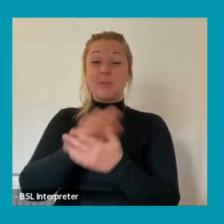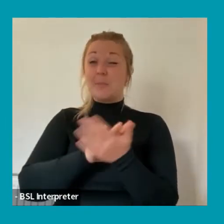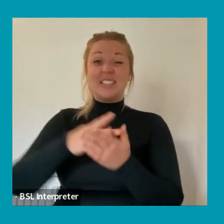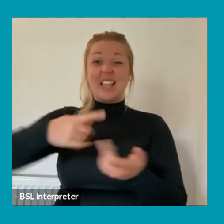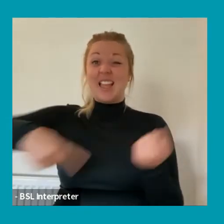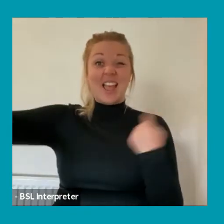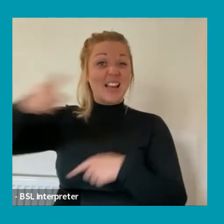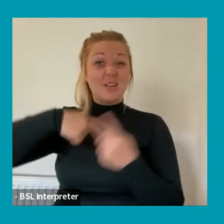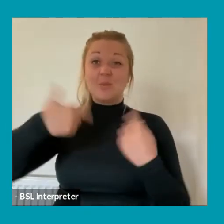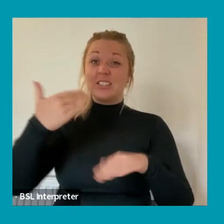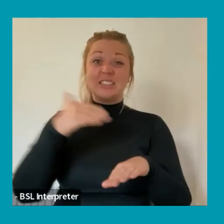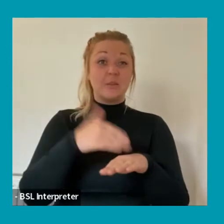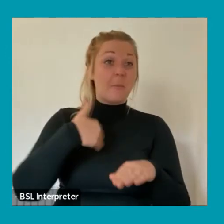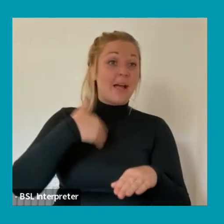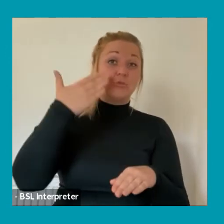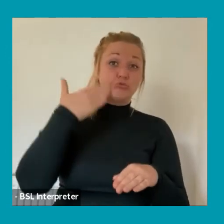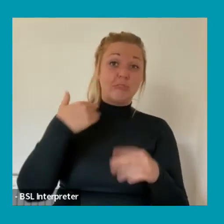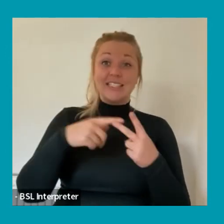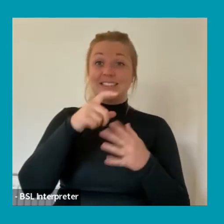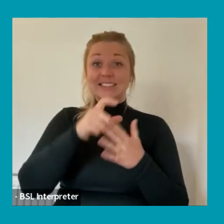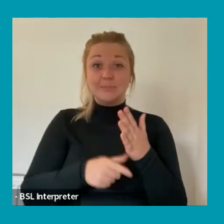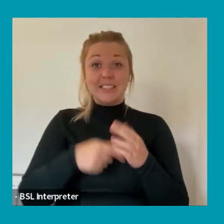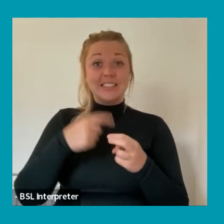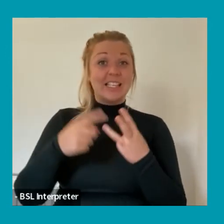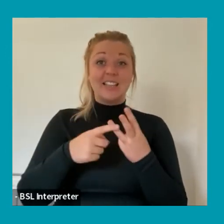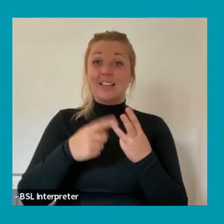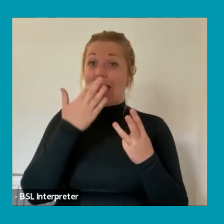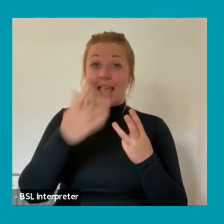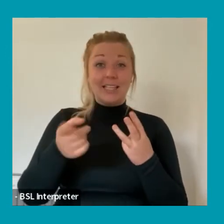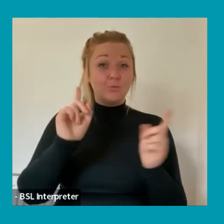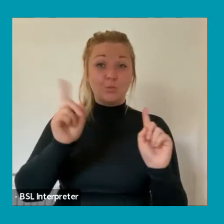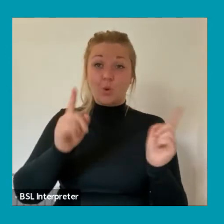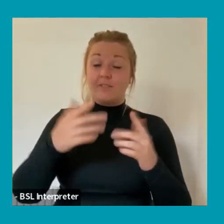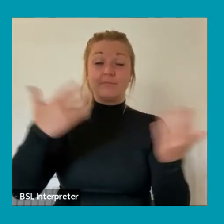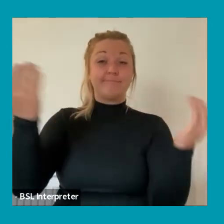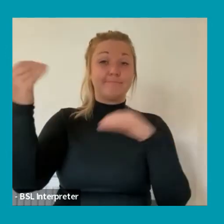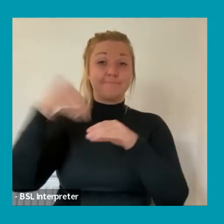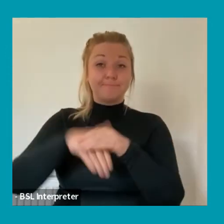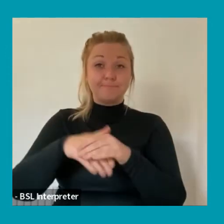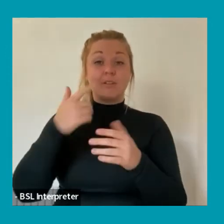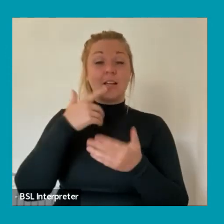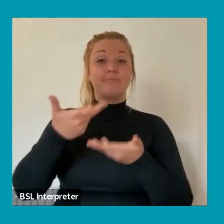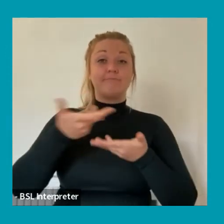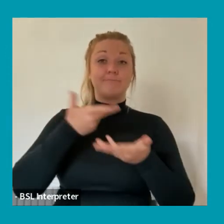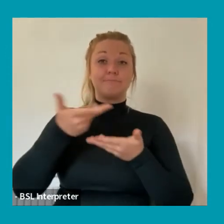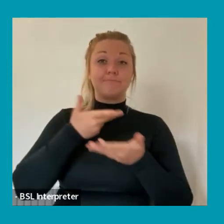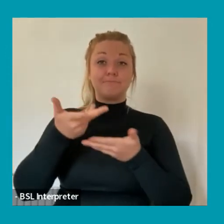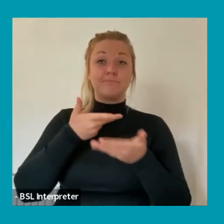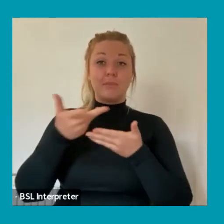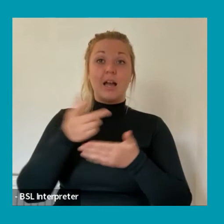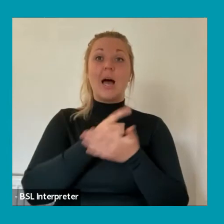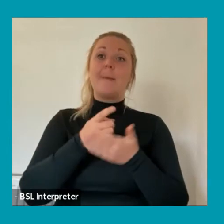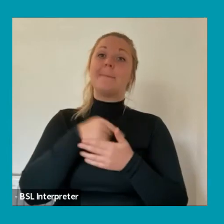And hear about what make suggestions about what organisations the organisation should take. Because whether you like it or not.